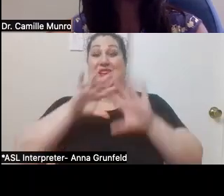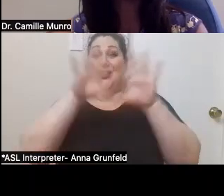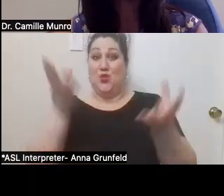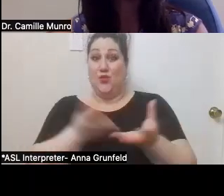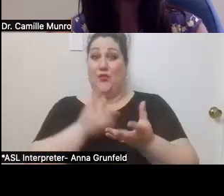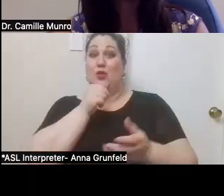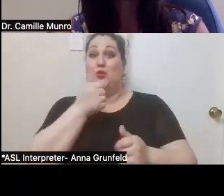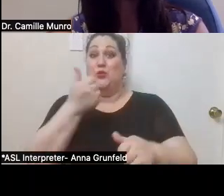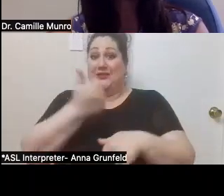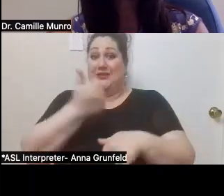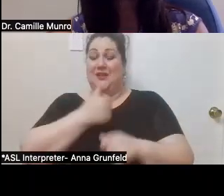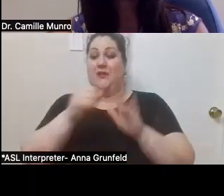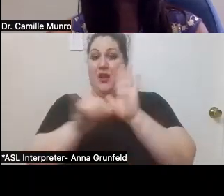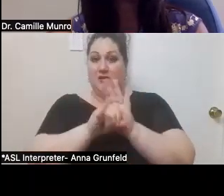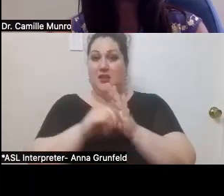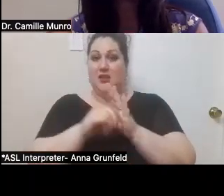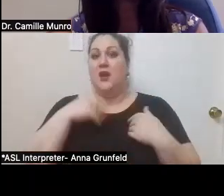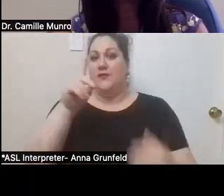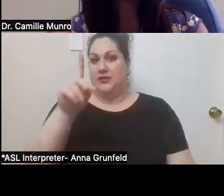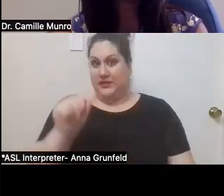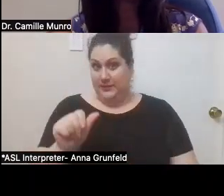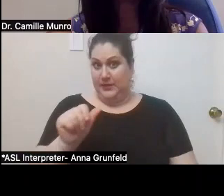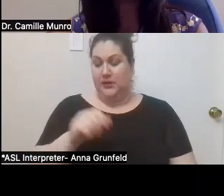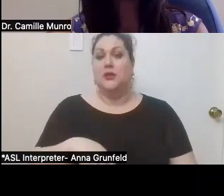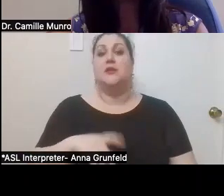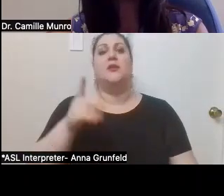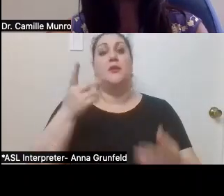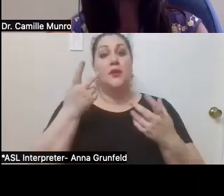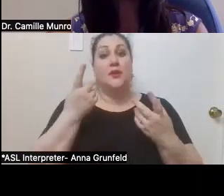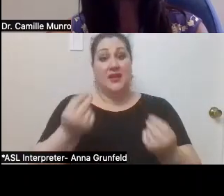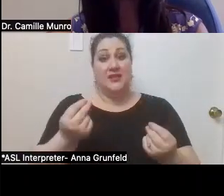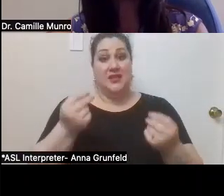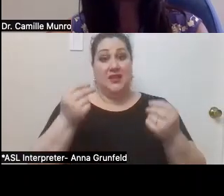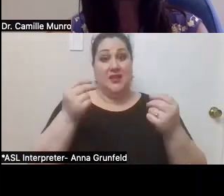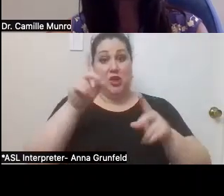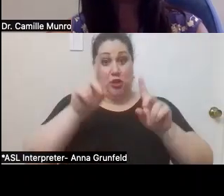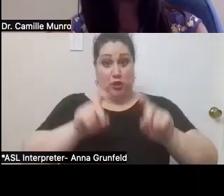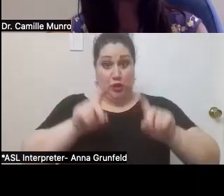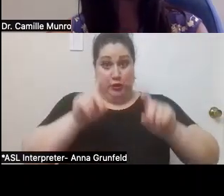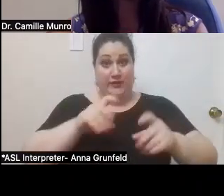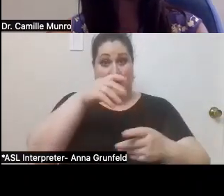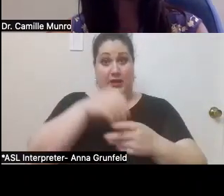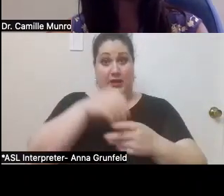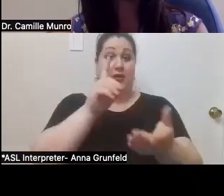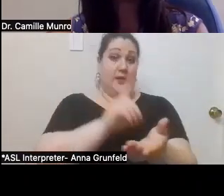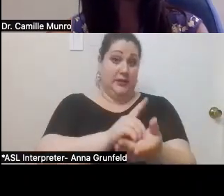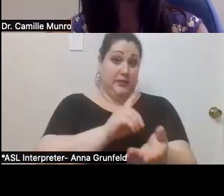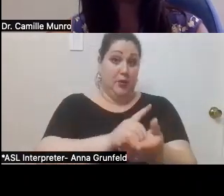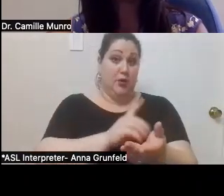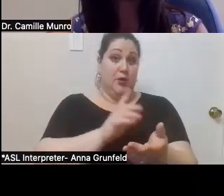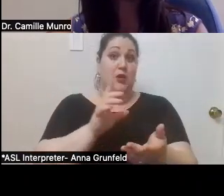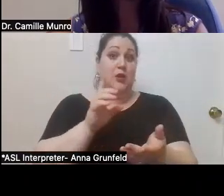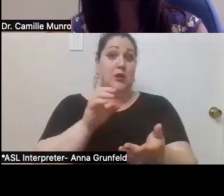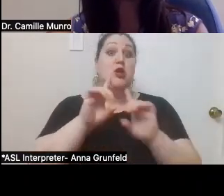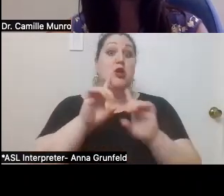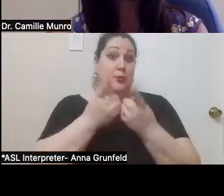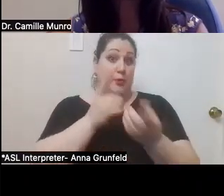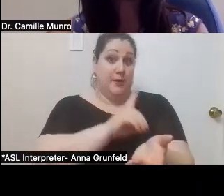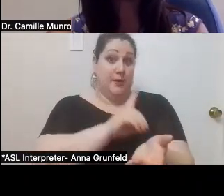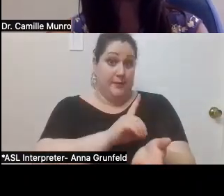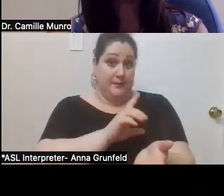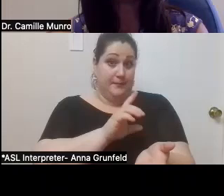We did a survey in the Department of Medicine to assess the number of physicians who had